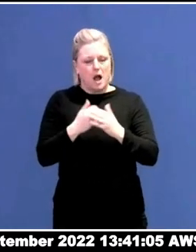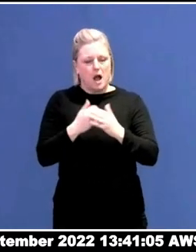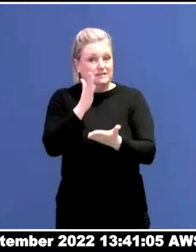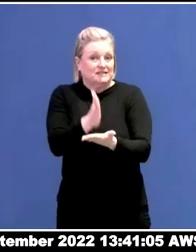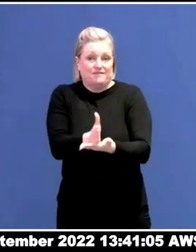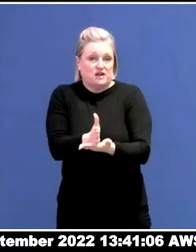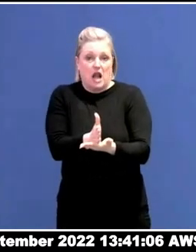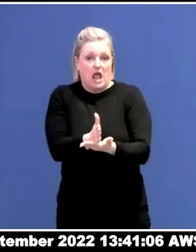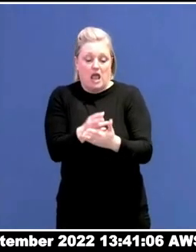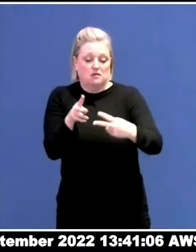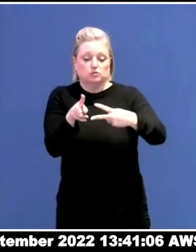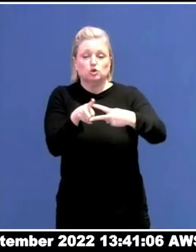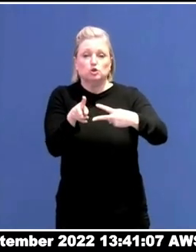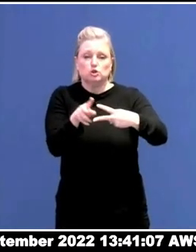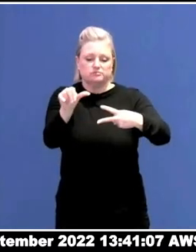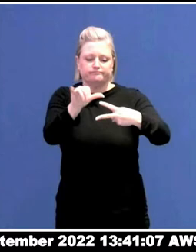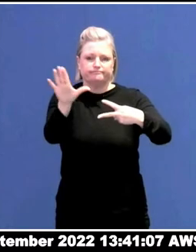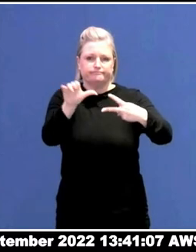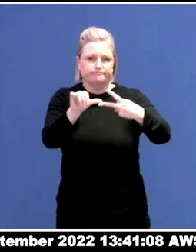those processes, and they're something that should be looked at across the nation.